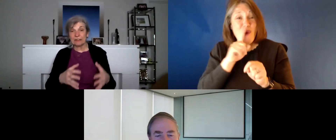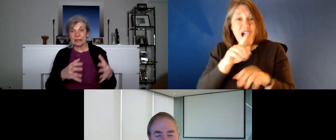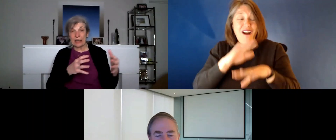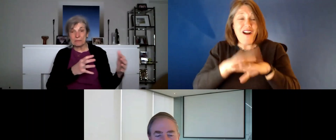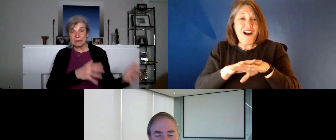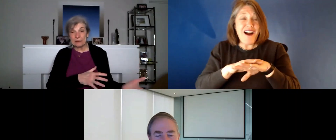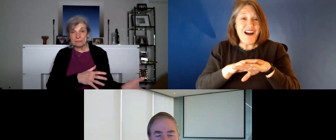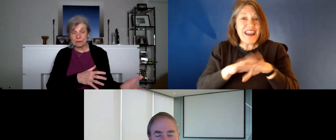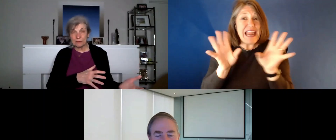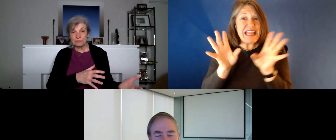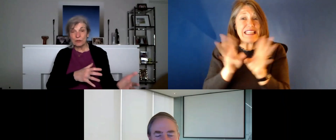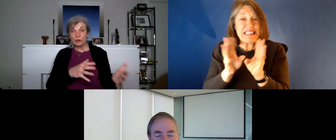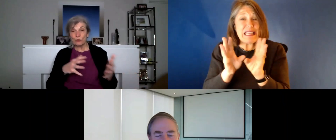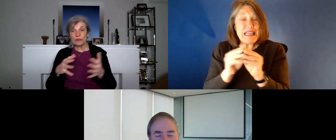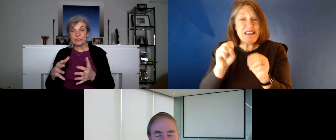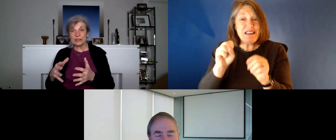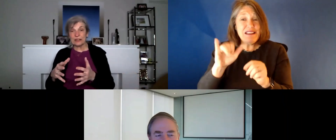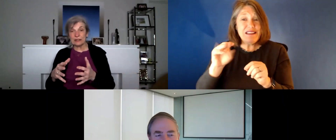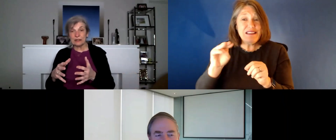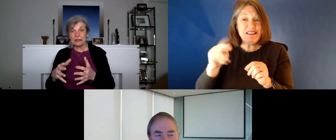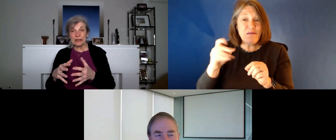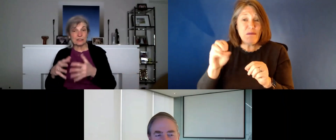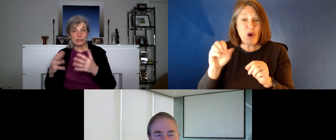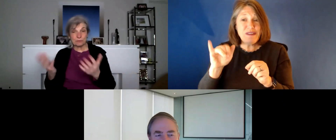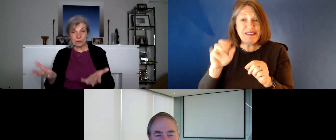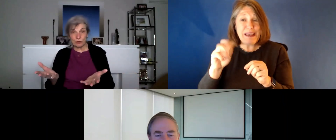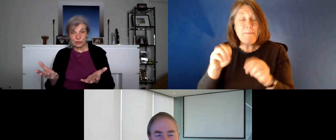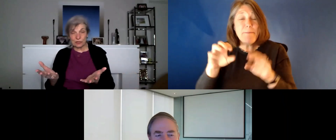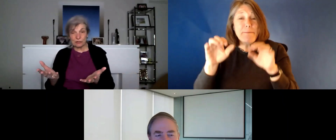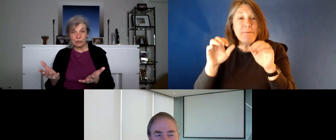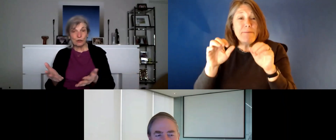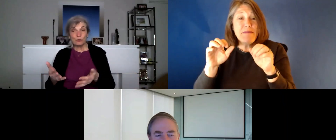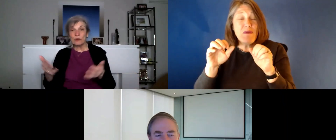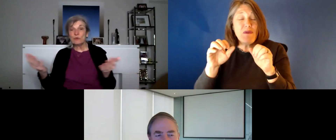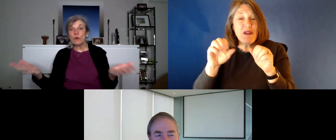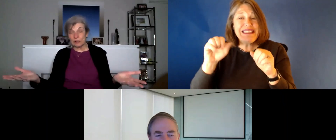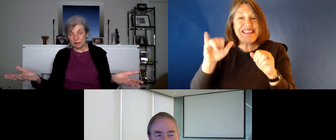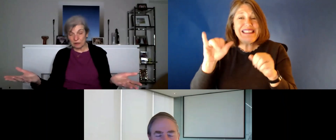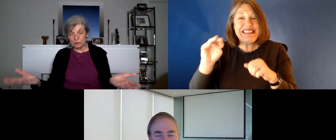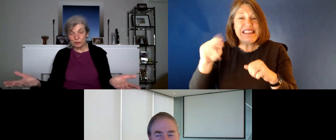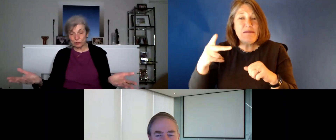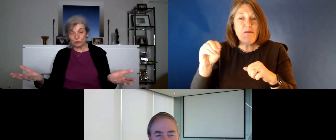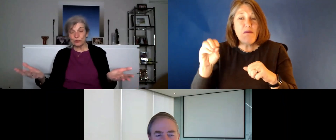a paper 06:13:20 within a symposia, we welcome you